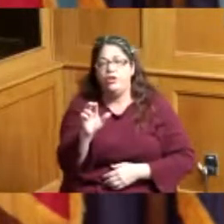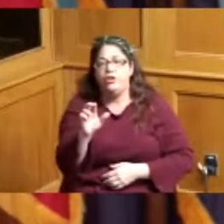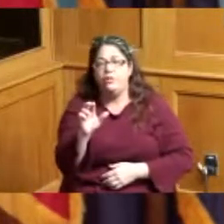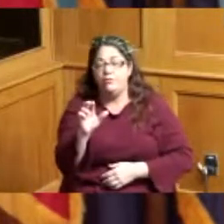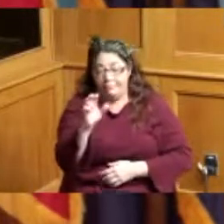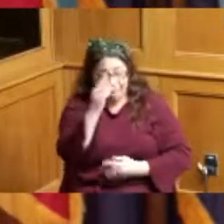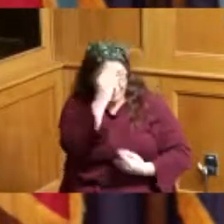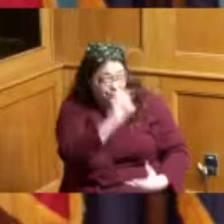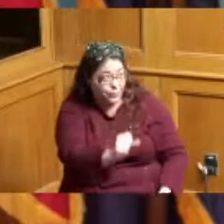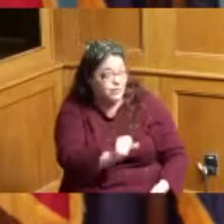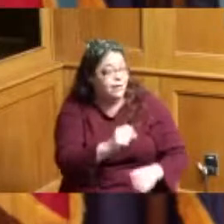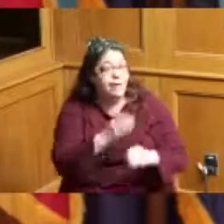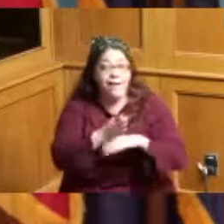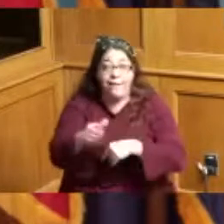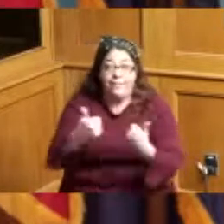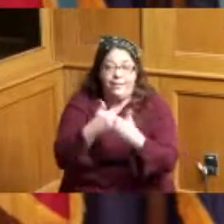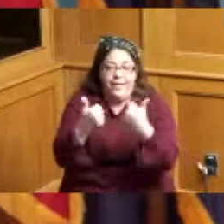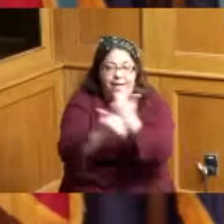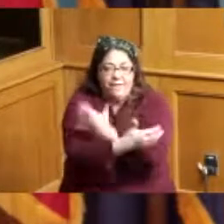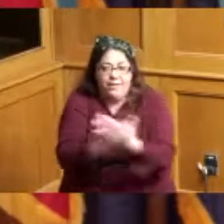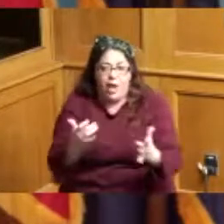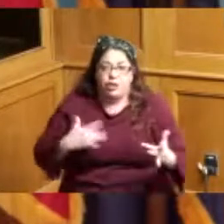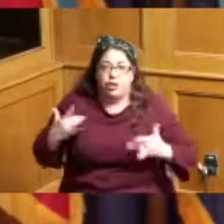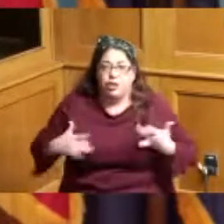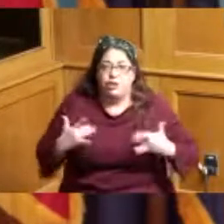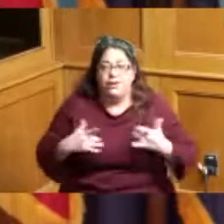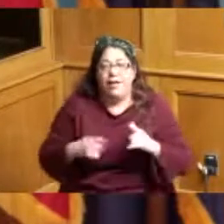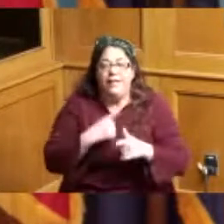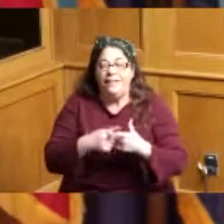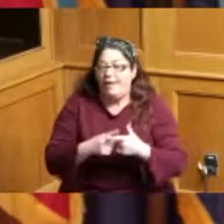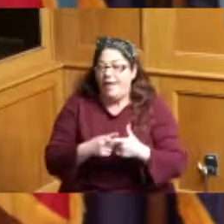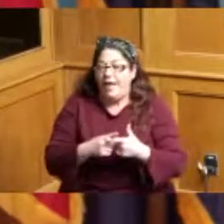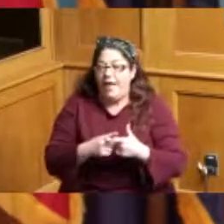you know after the game and everything I was excited and then I got you know a little tired